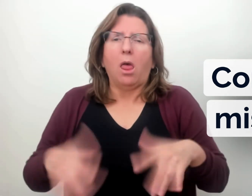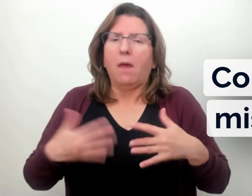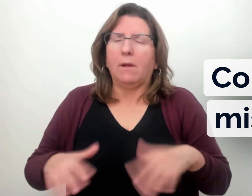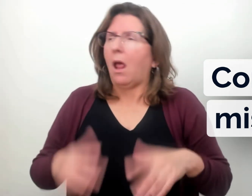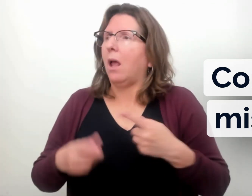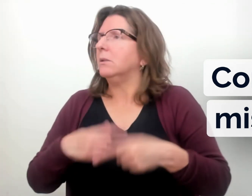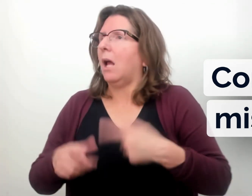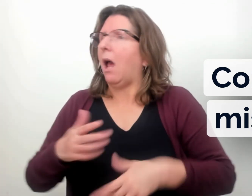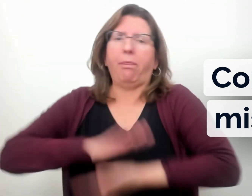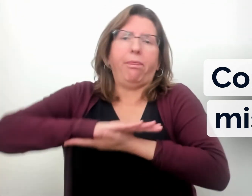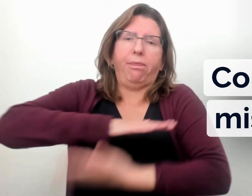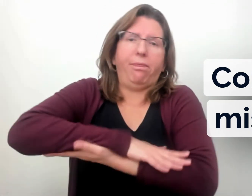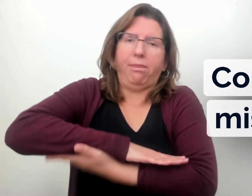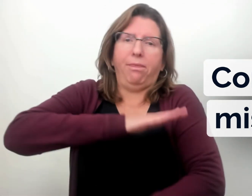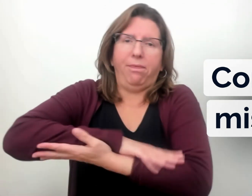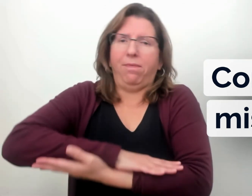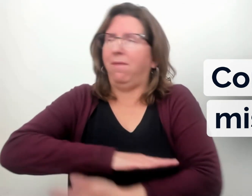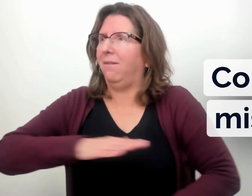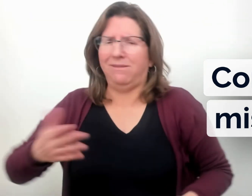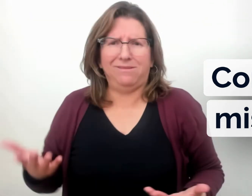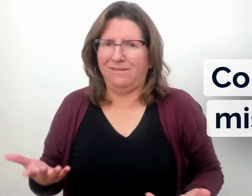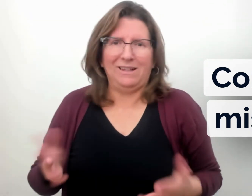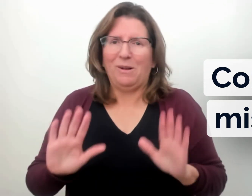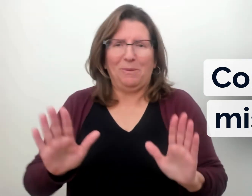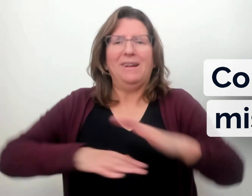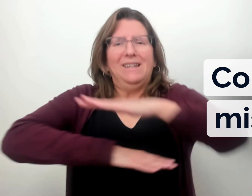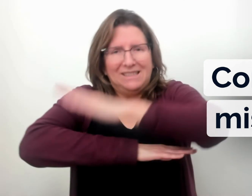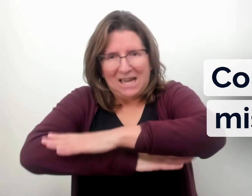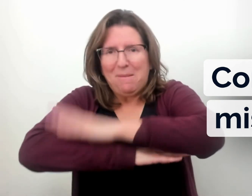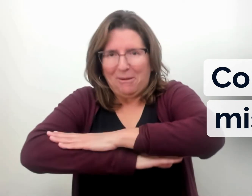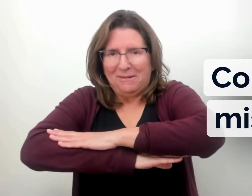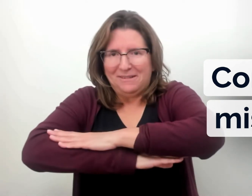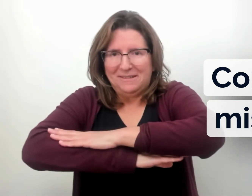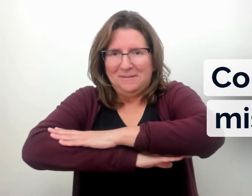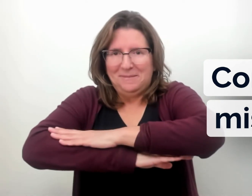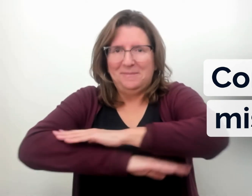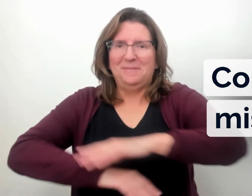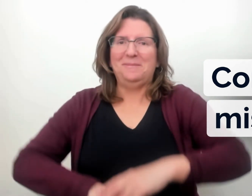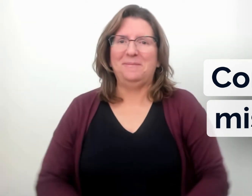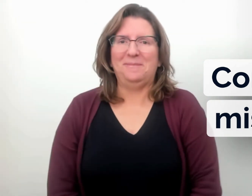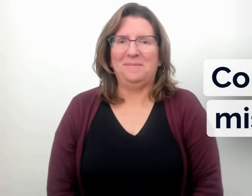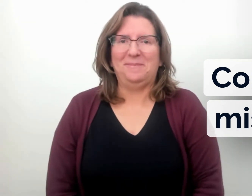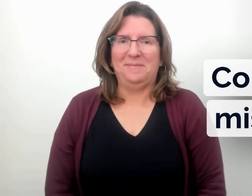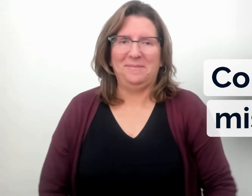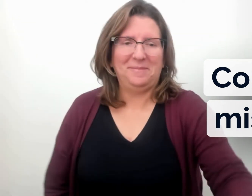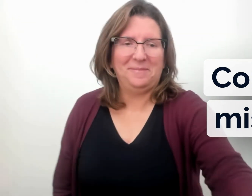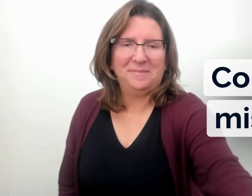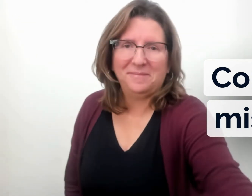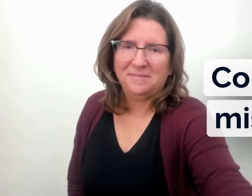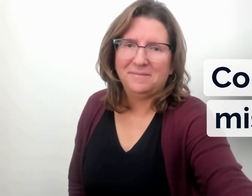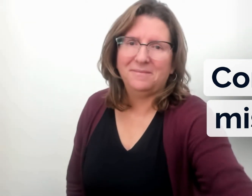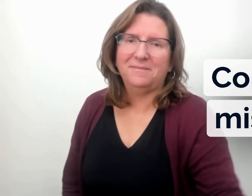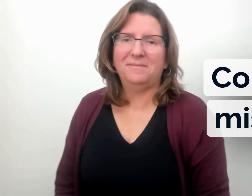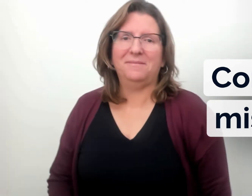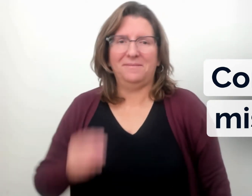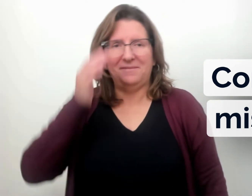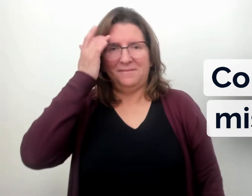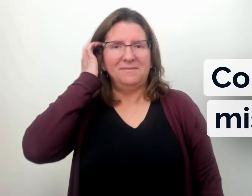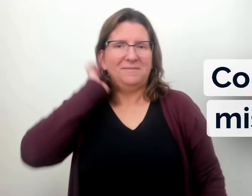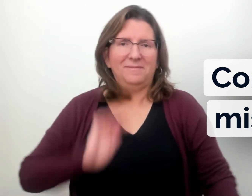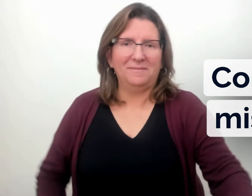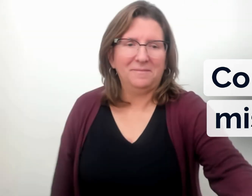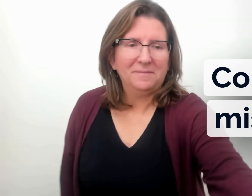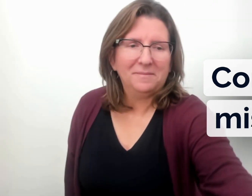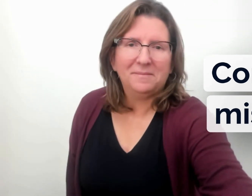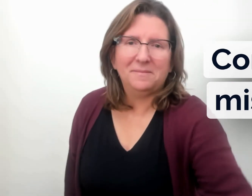If people get nervous, sometimes that'll be a mistake they make - - setting up their palm orientation incorrectly.